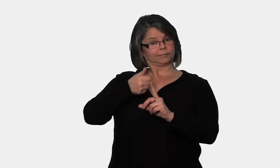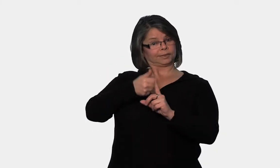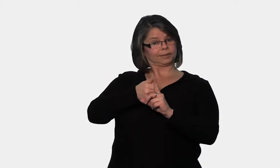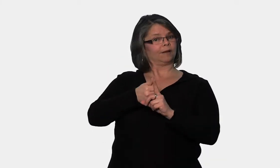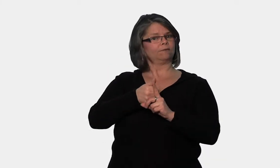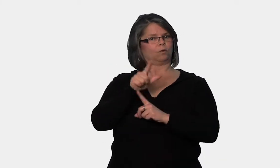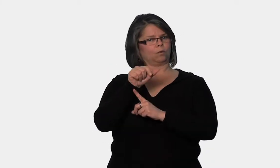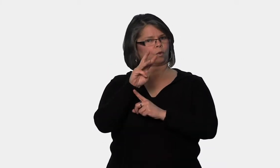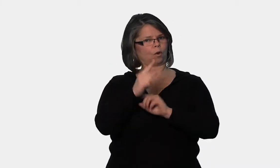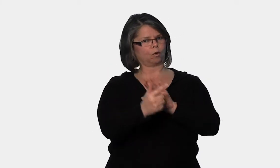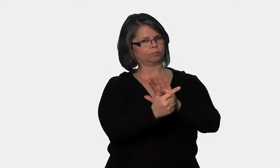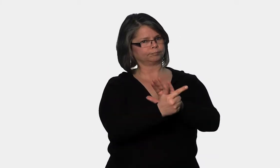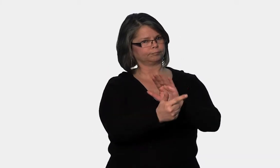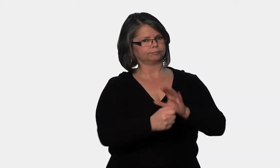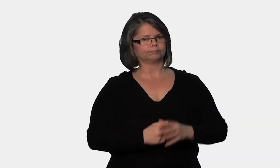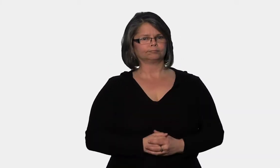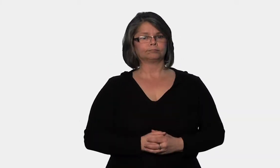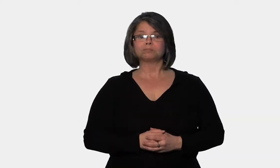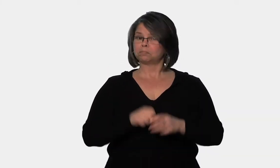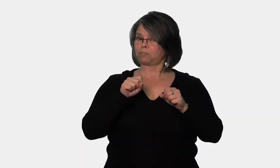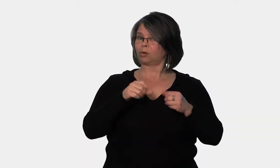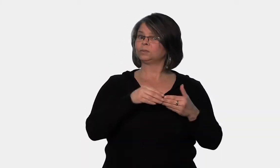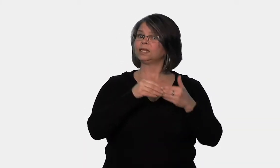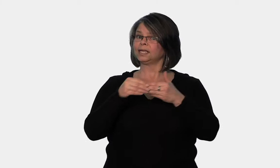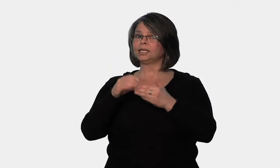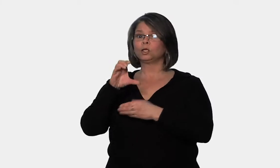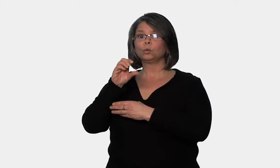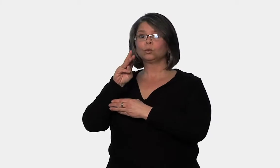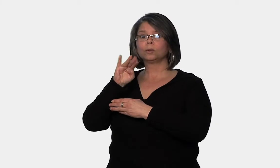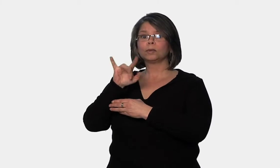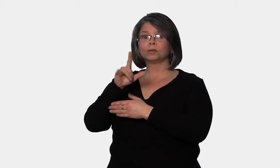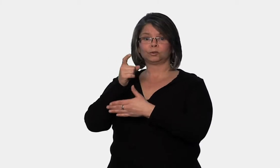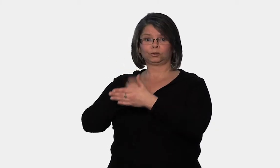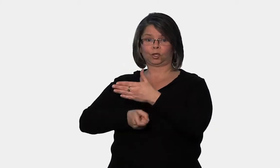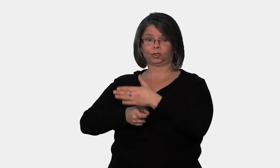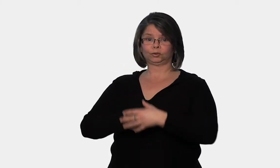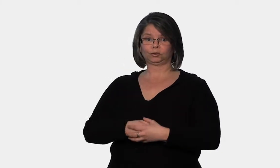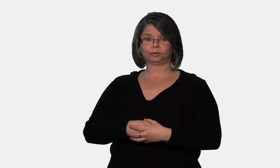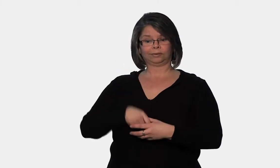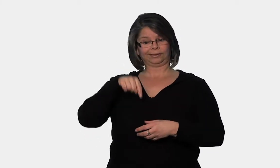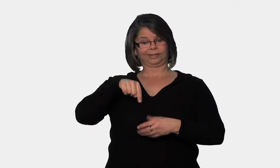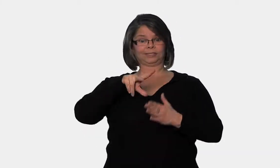Domestic assault is against the law and can lead to criminal charges.